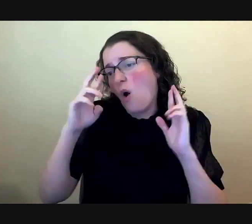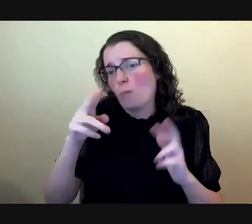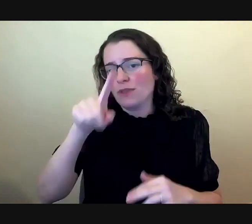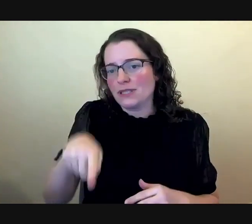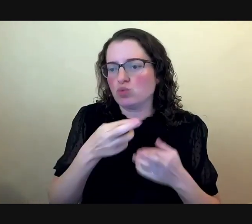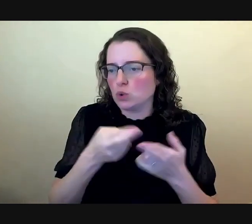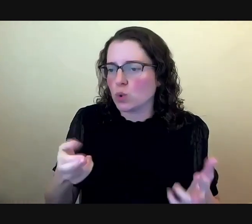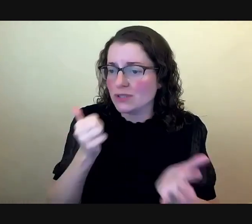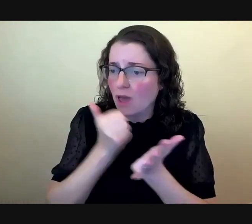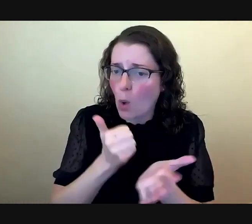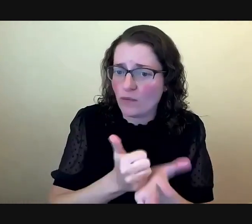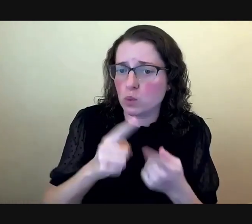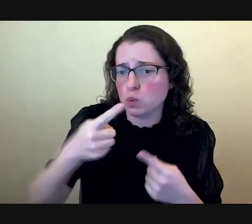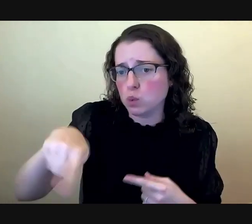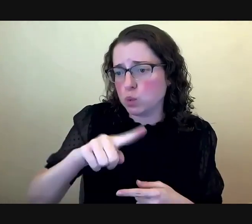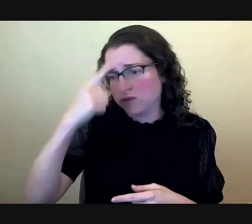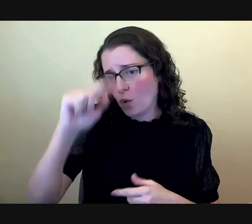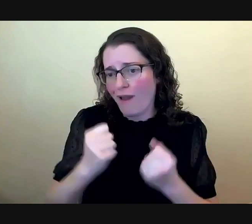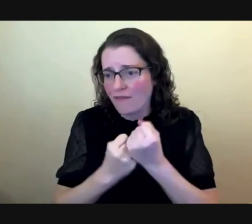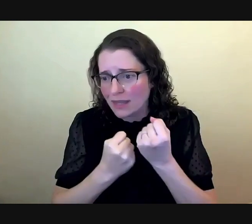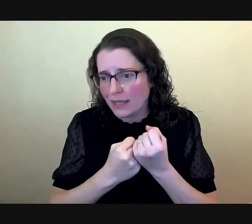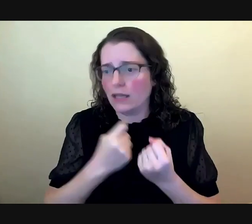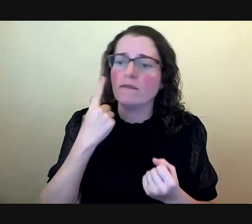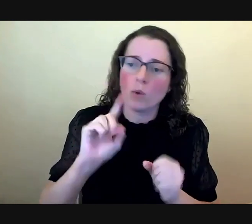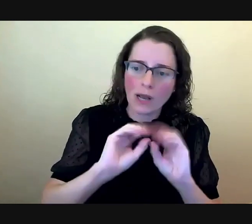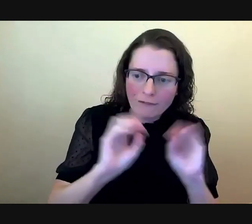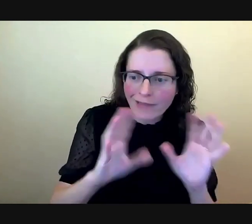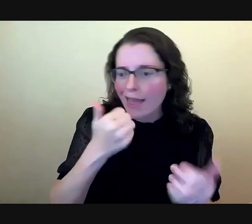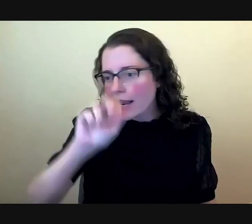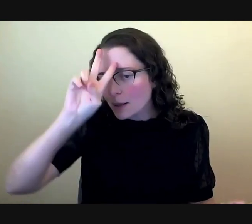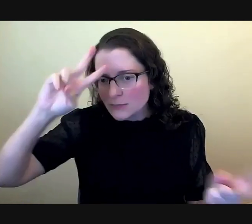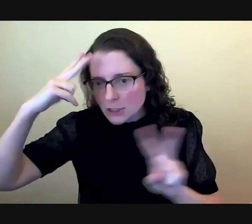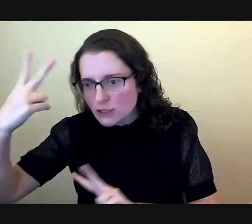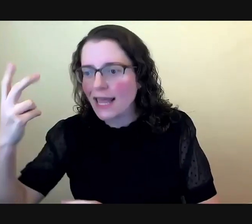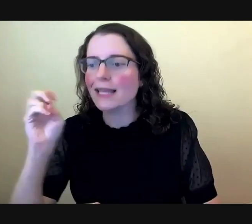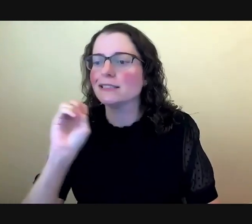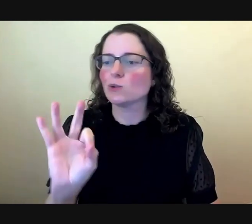So these resources hopefully will be helpful to you all when it comes to advocating or clarifying